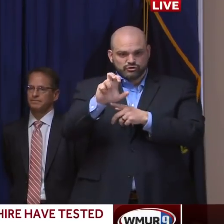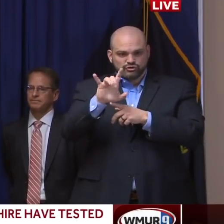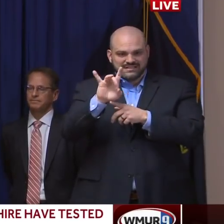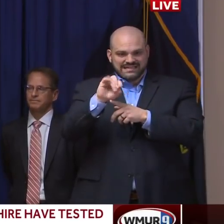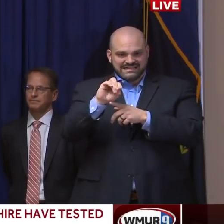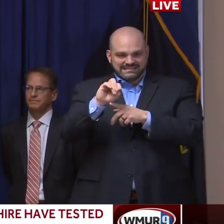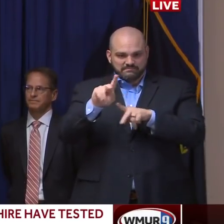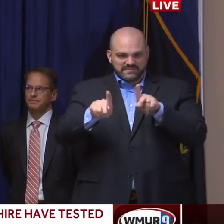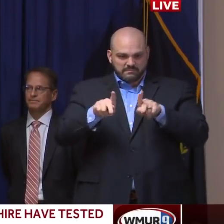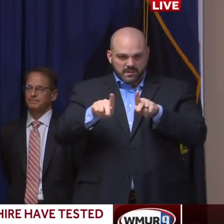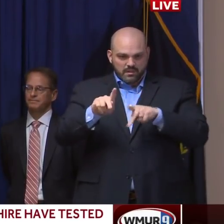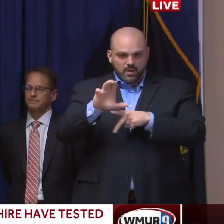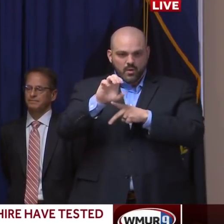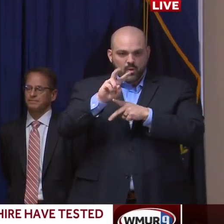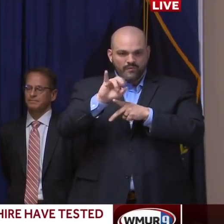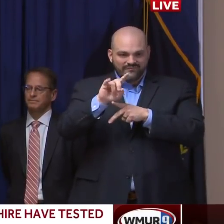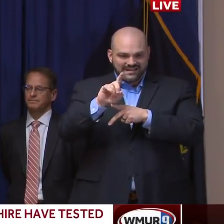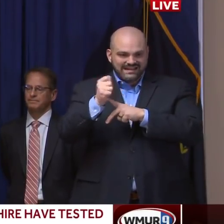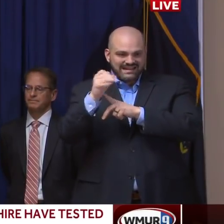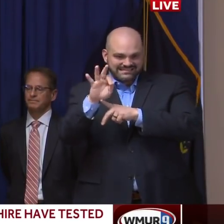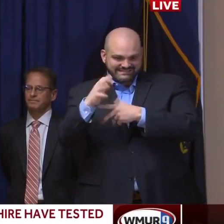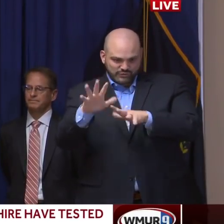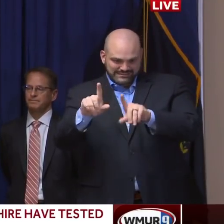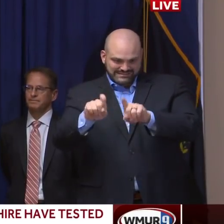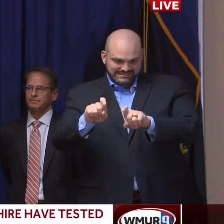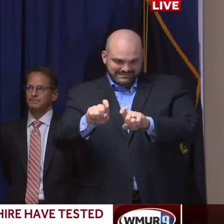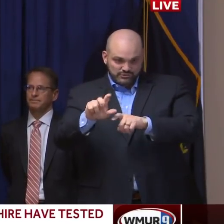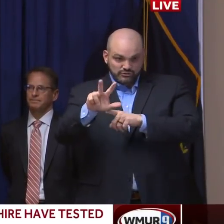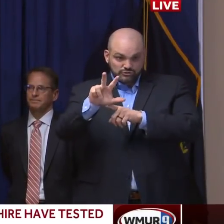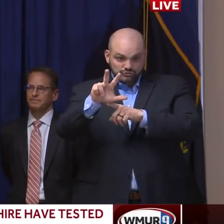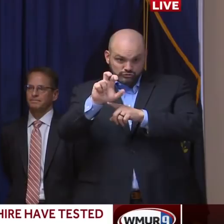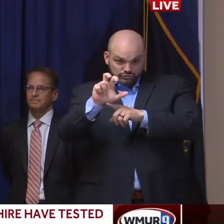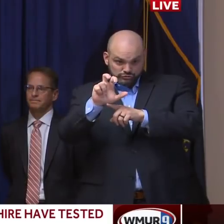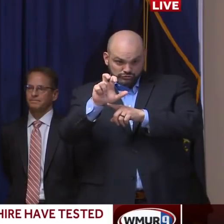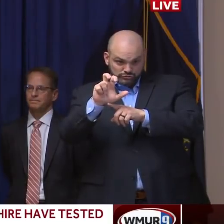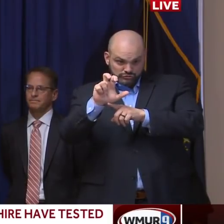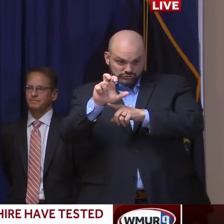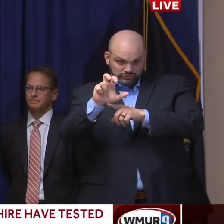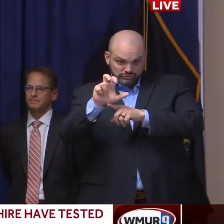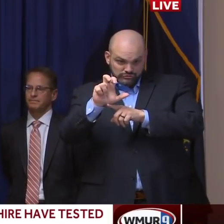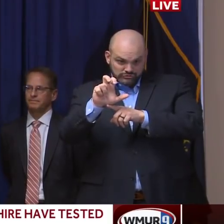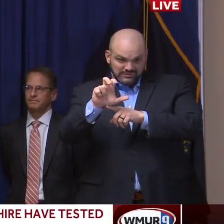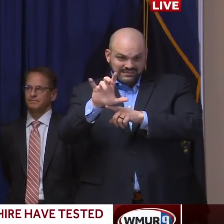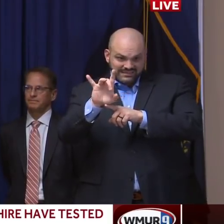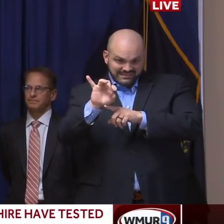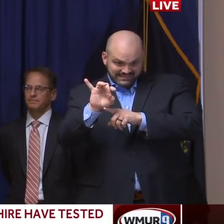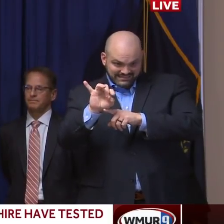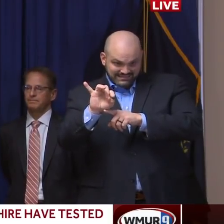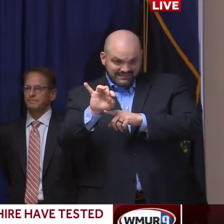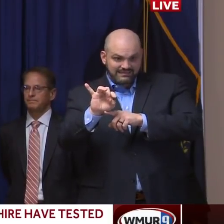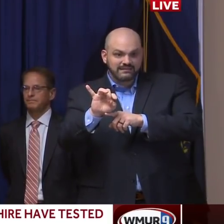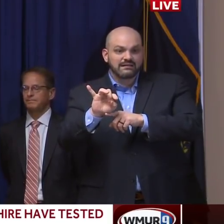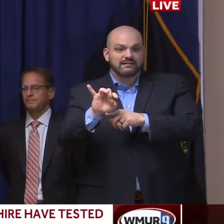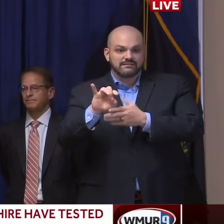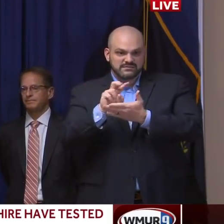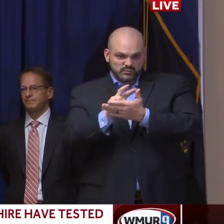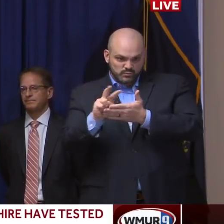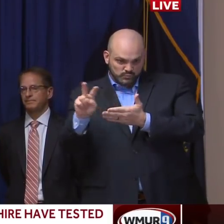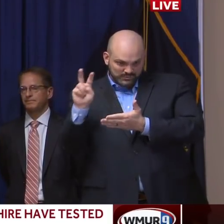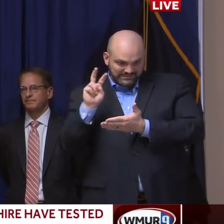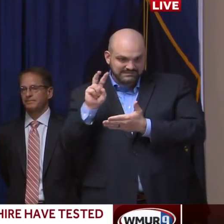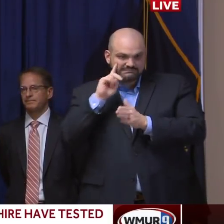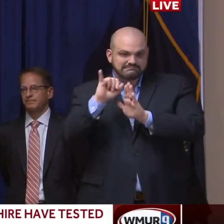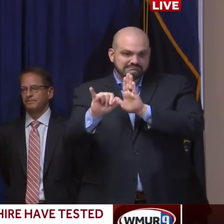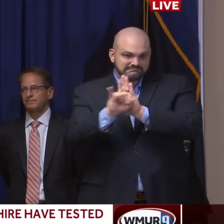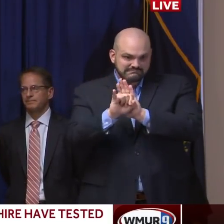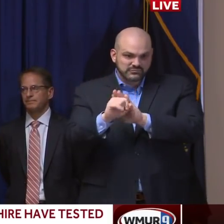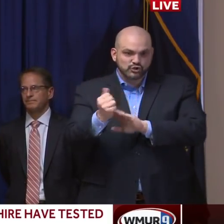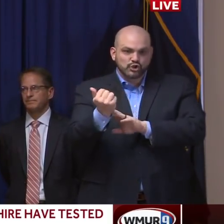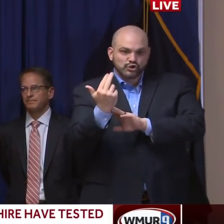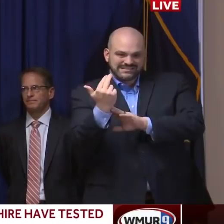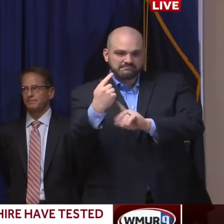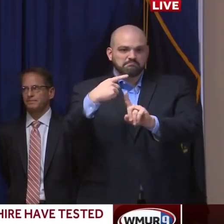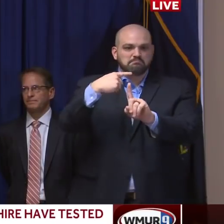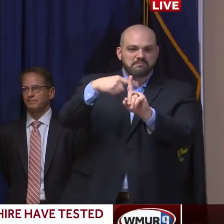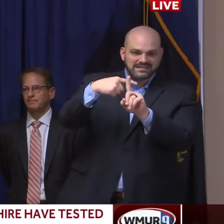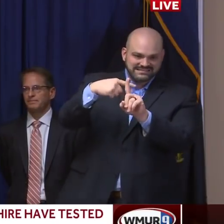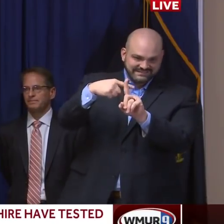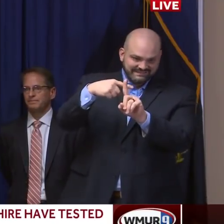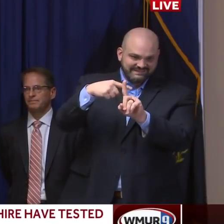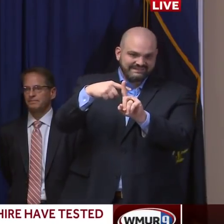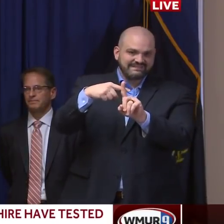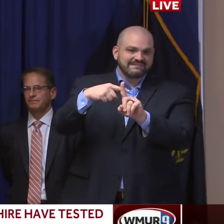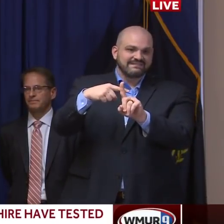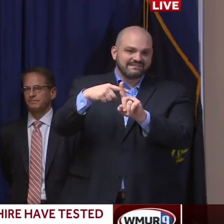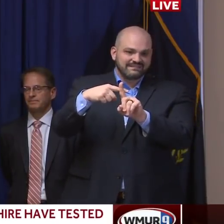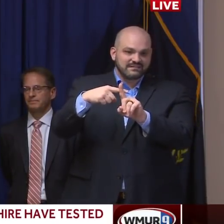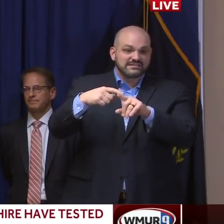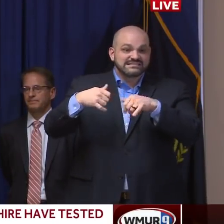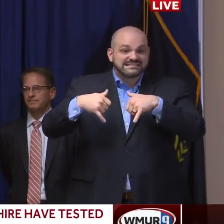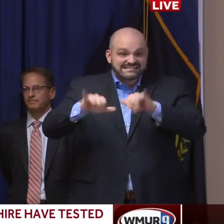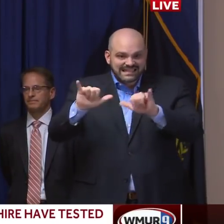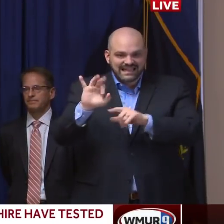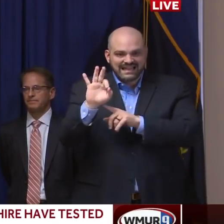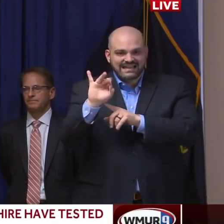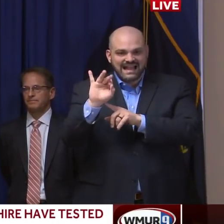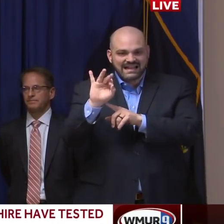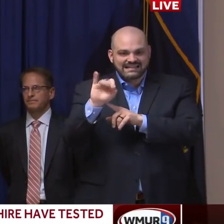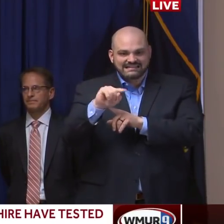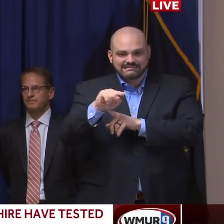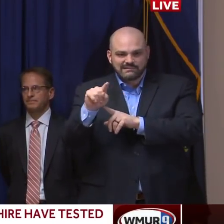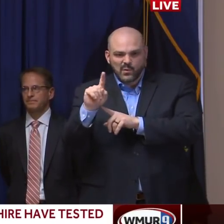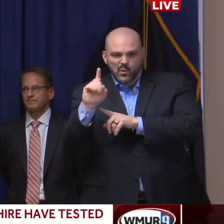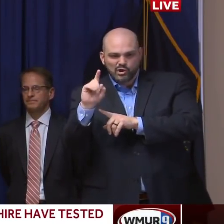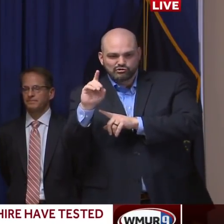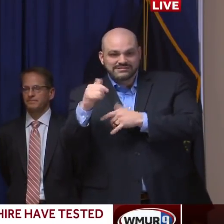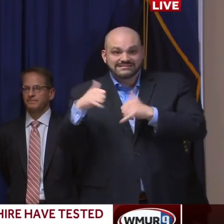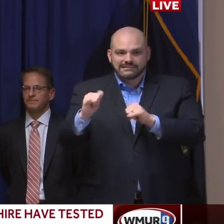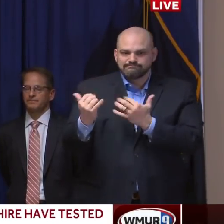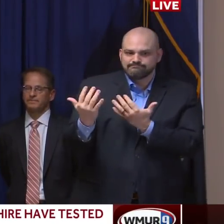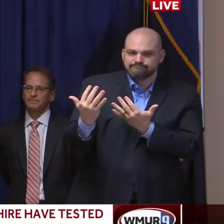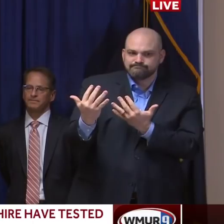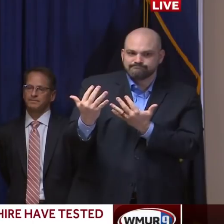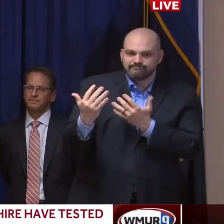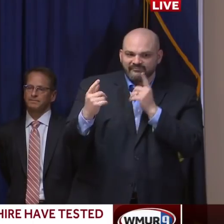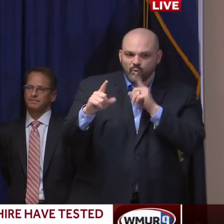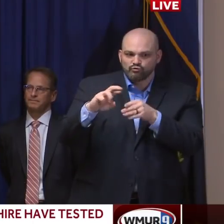CURRENTLY, OUR PUBLIC HEALTH LABORATORY HAS TESTED 380 INDIVIDUALS FOR COVID-19, OUT OF THE APPROXIMATELY 380 WE HAVE TESTED IN THE LAST TWO WEEKS, WE HAVE DETECTED 13 POSITIVES.